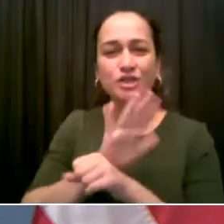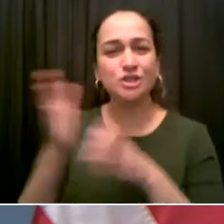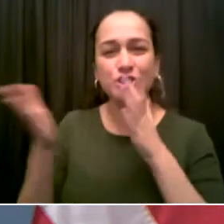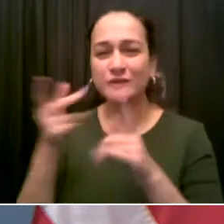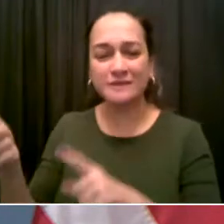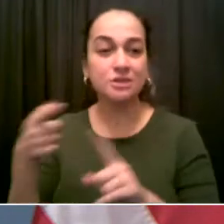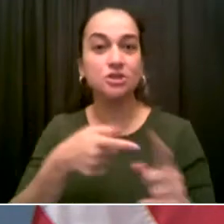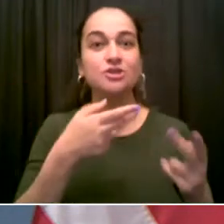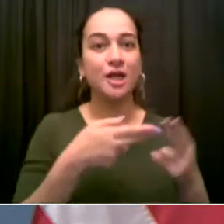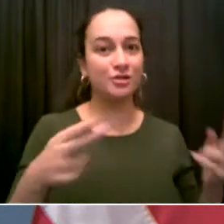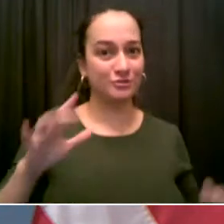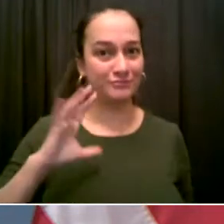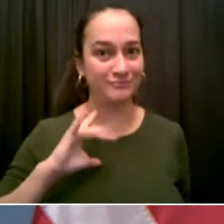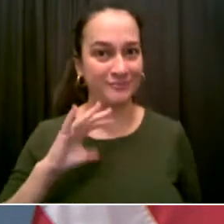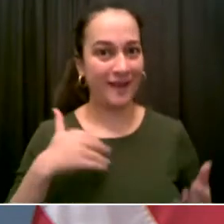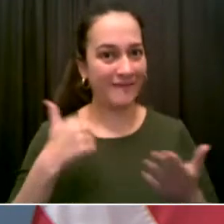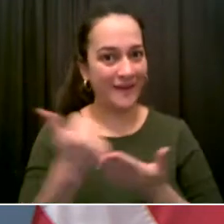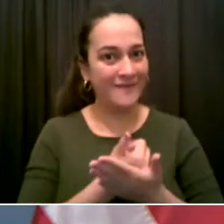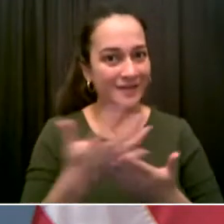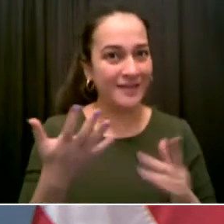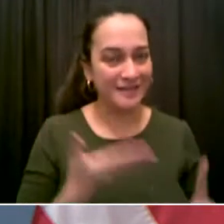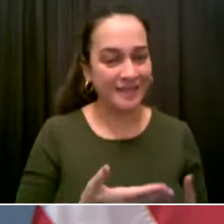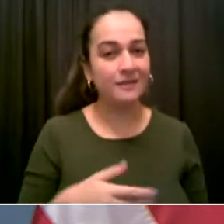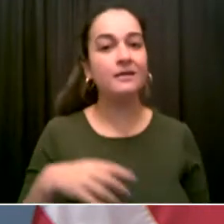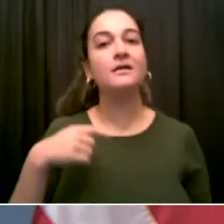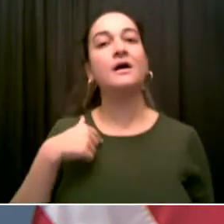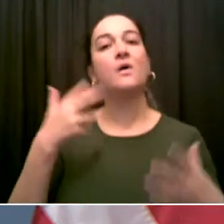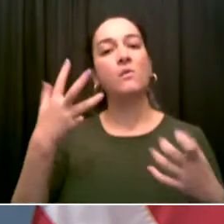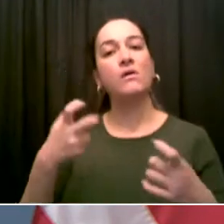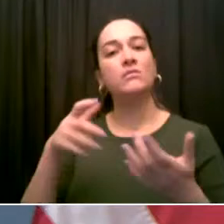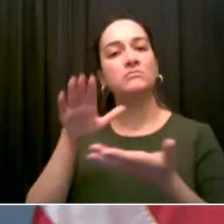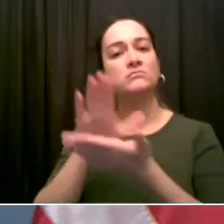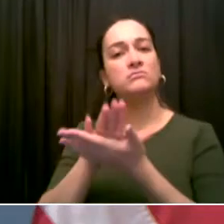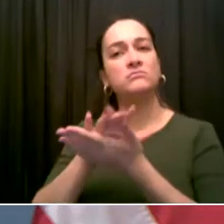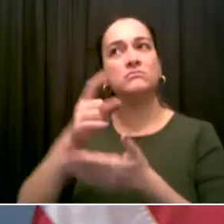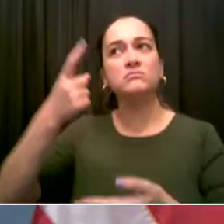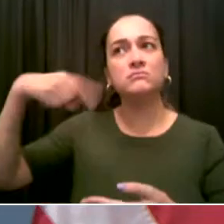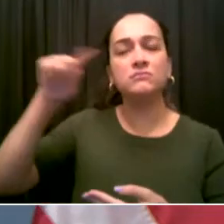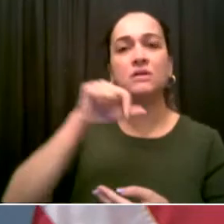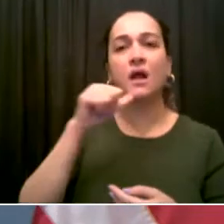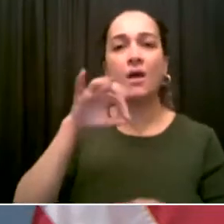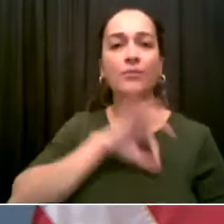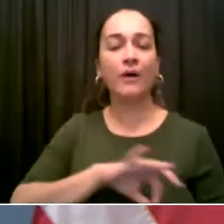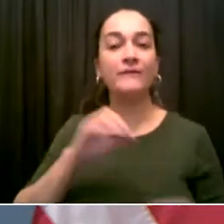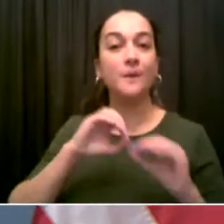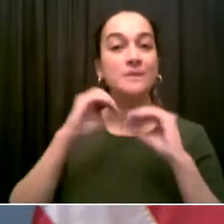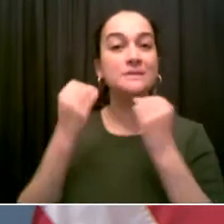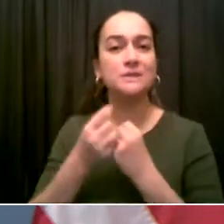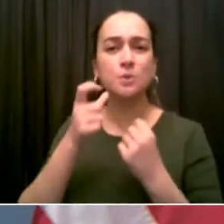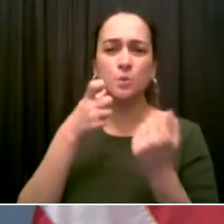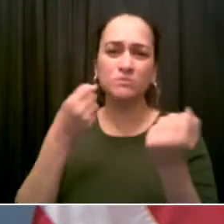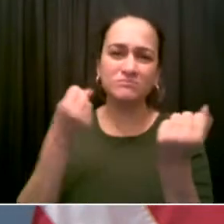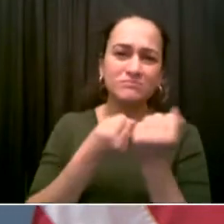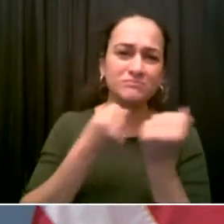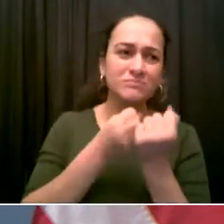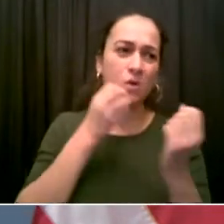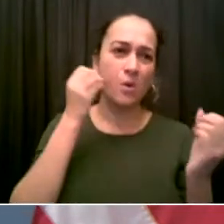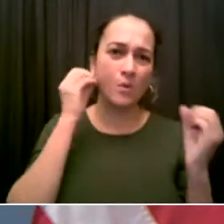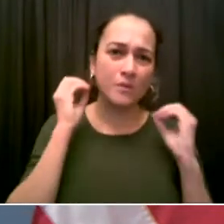THE BEST ENVIRONMENT. BUT, THERE ARE EXCELLENT PROVIDERS THAT